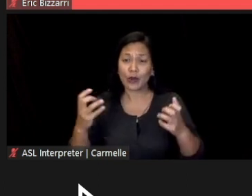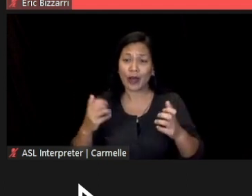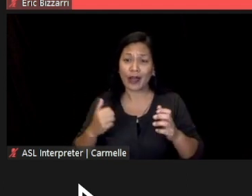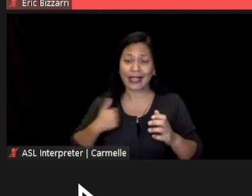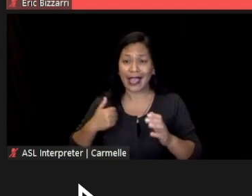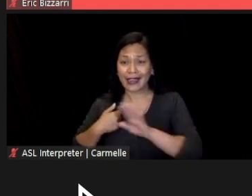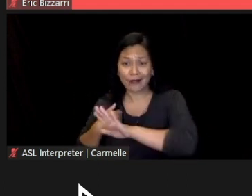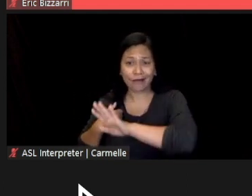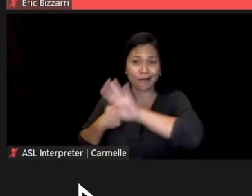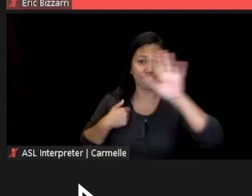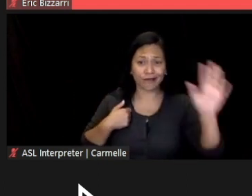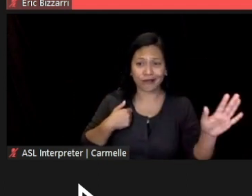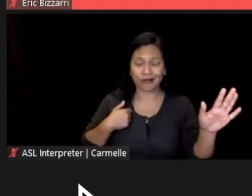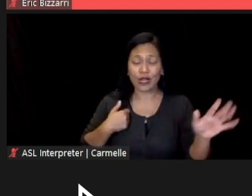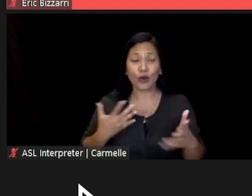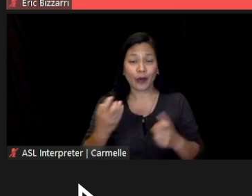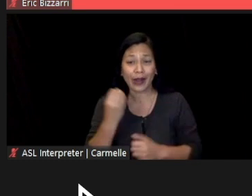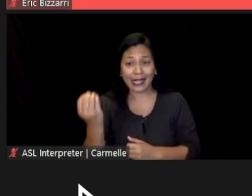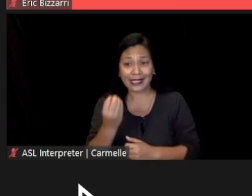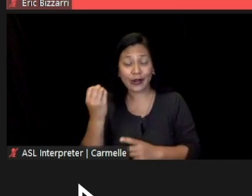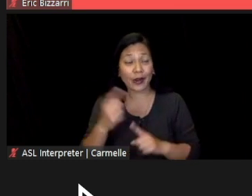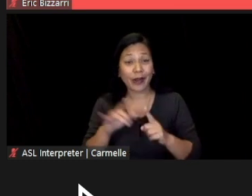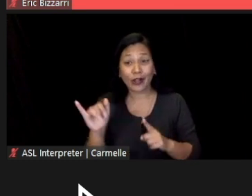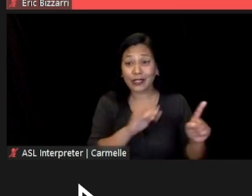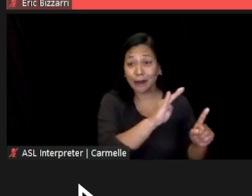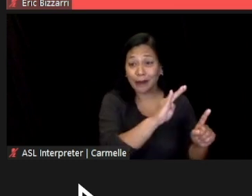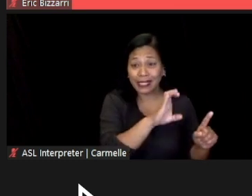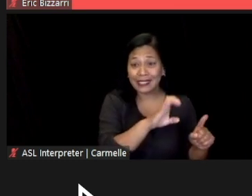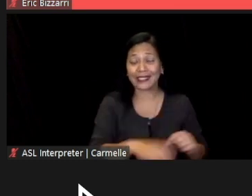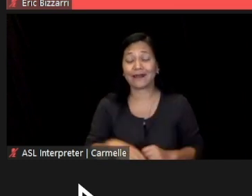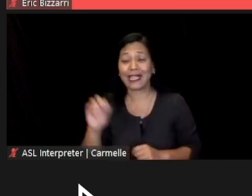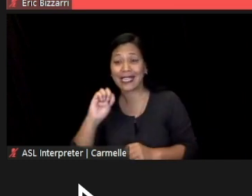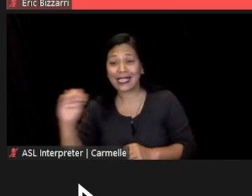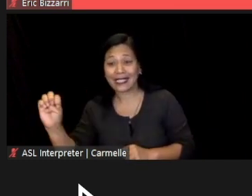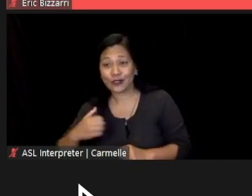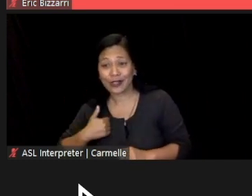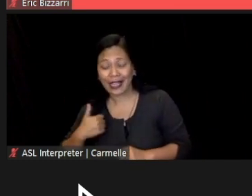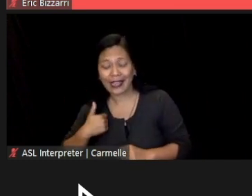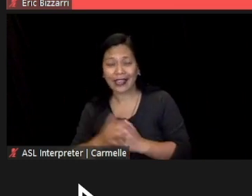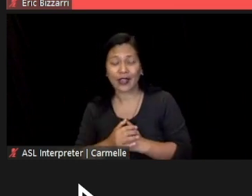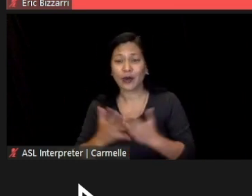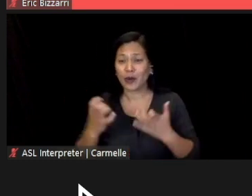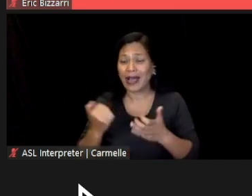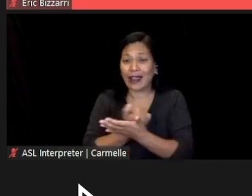We want Ontario, but we want BC. we want Atlantic Canada. We want everywhere in between.